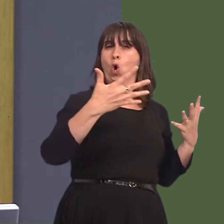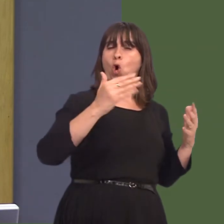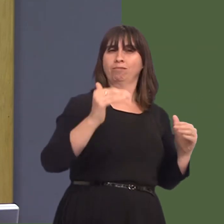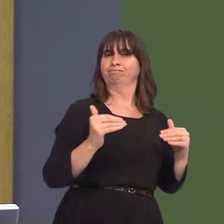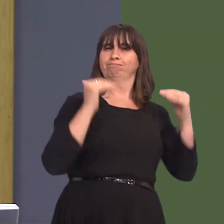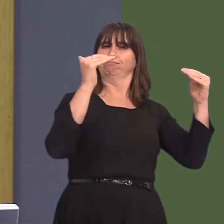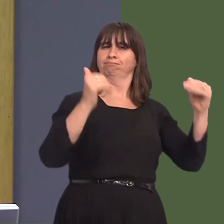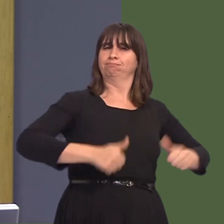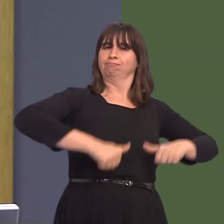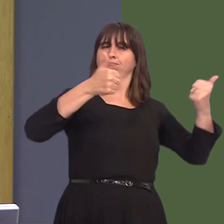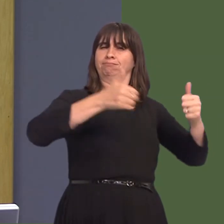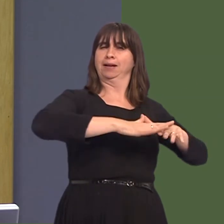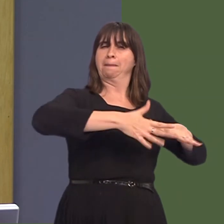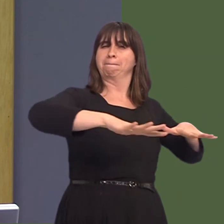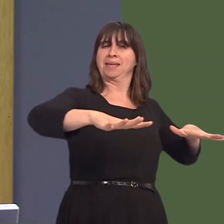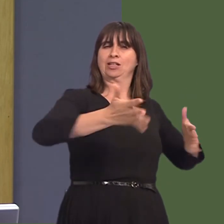So, that was very pleasing news.